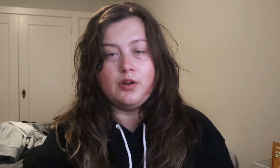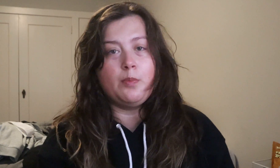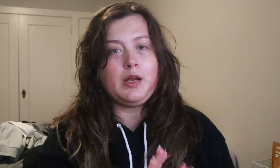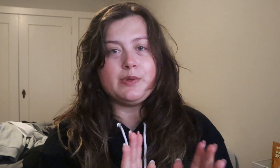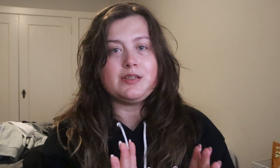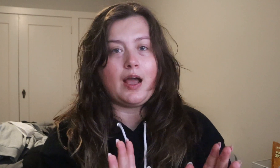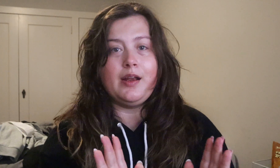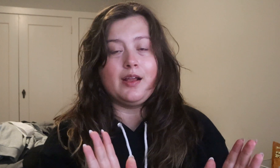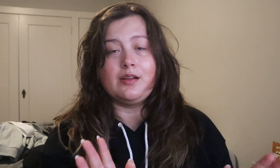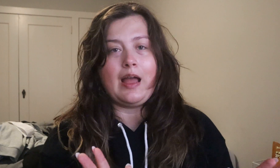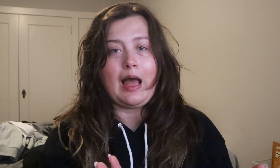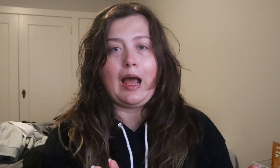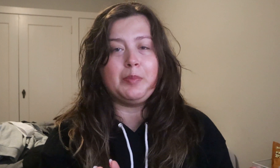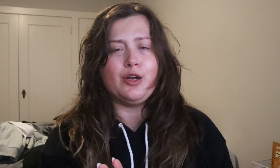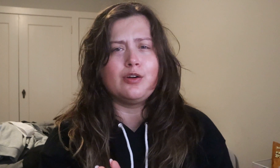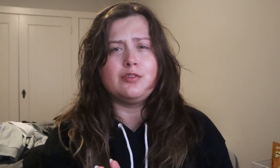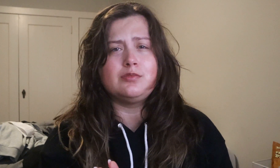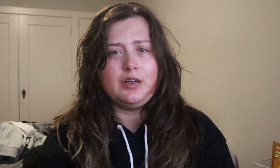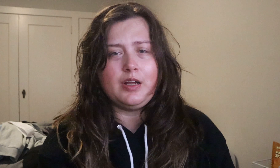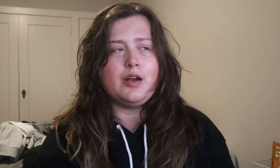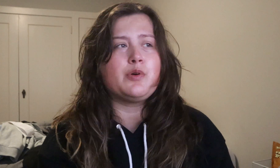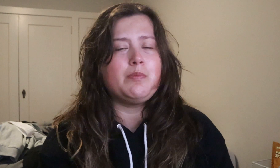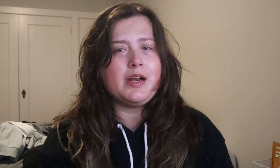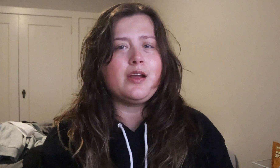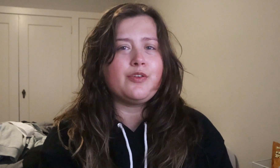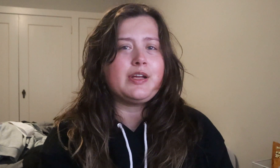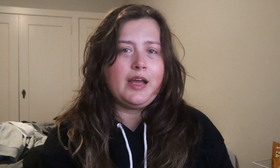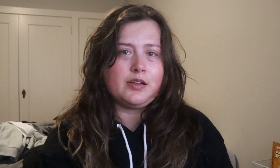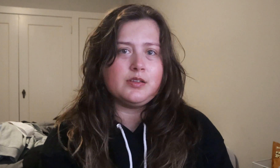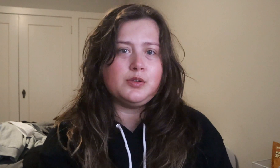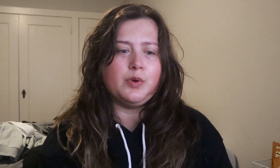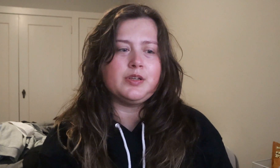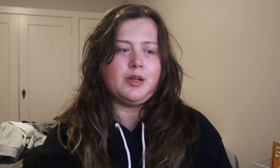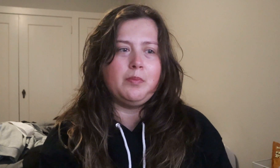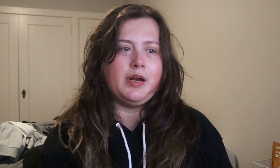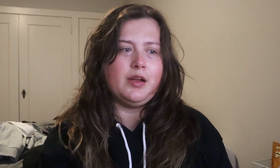Nobody was signing "happy girl," and there were many other cases where somebody